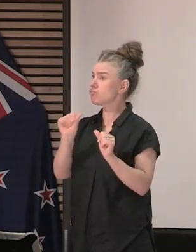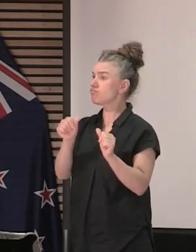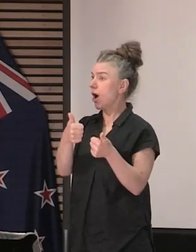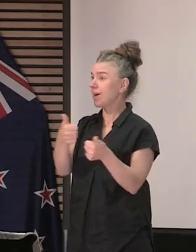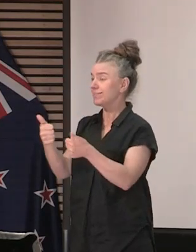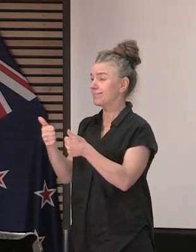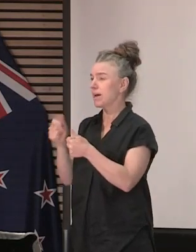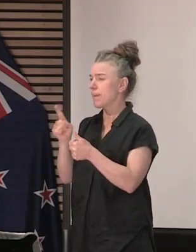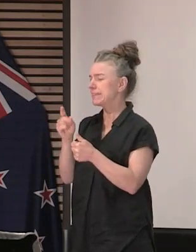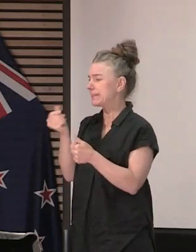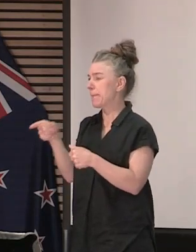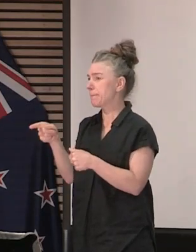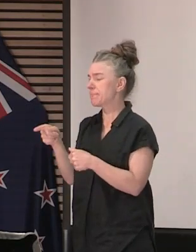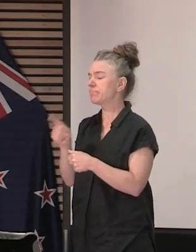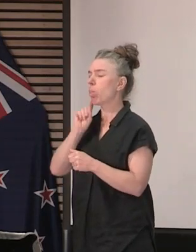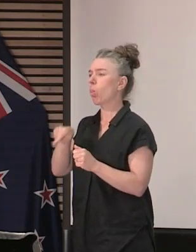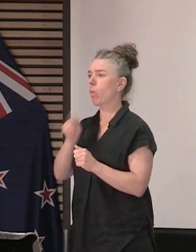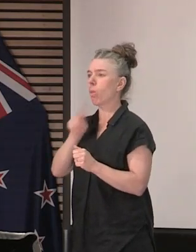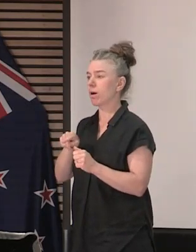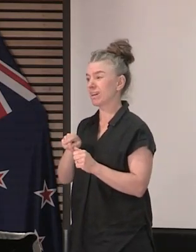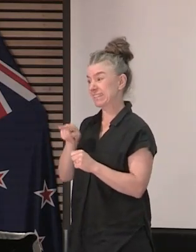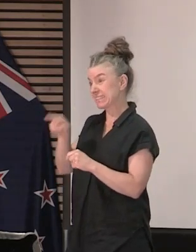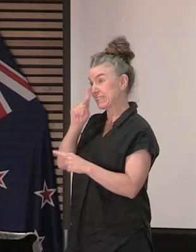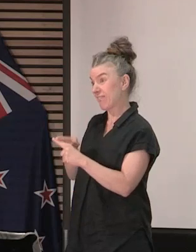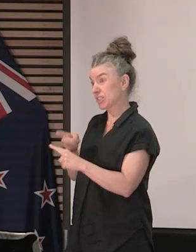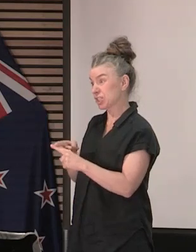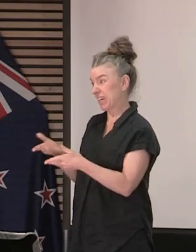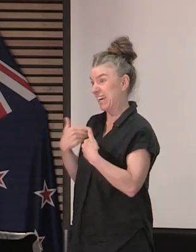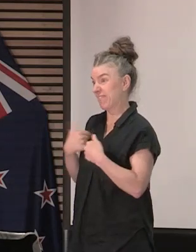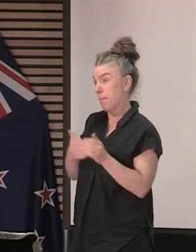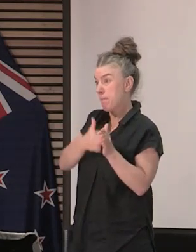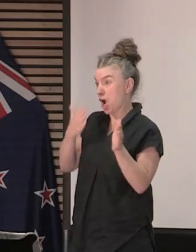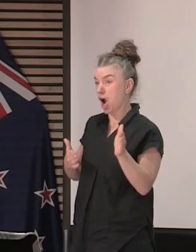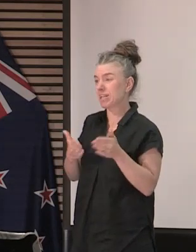We cannot let theselfish actions of a few setus back, and we won't.